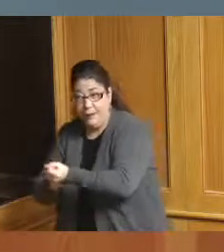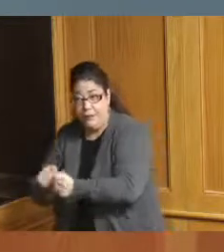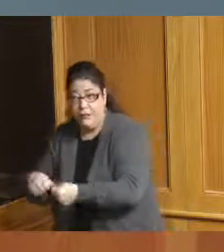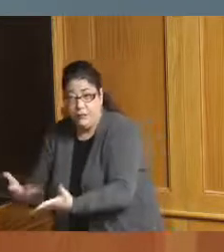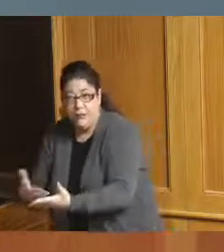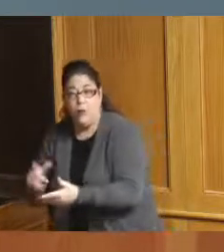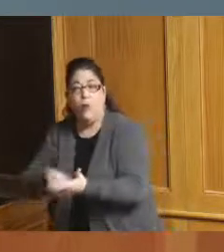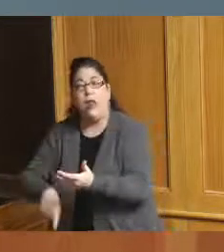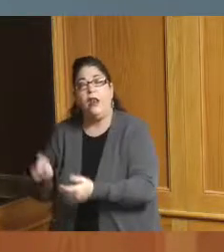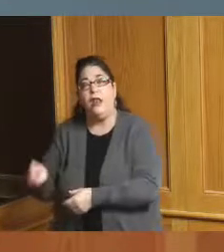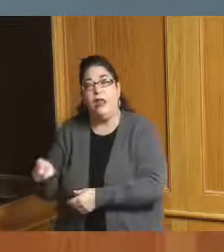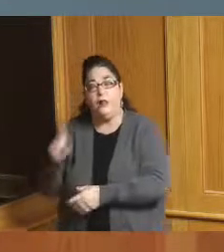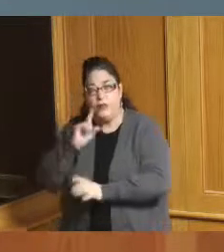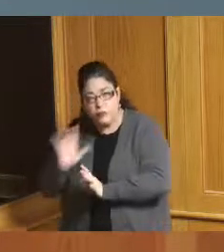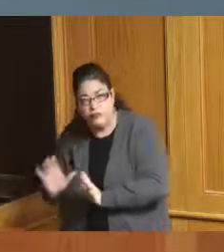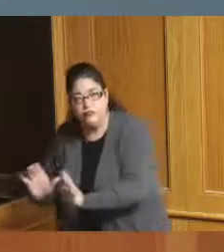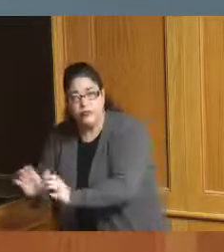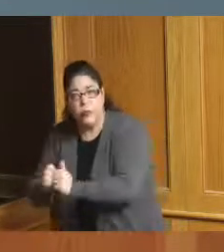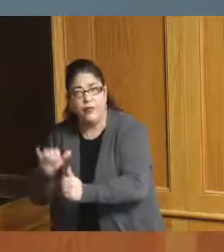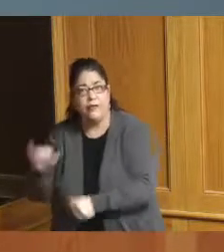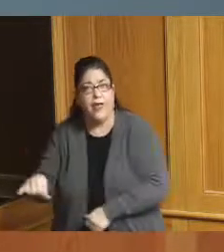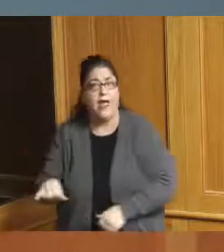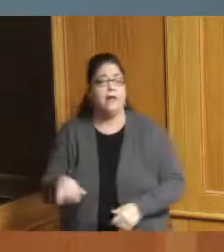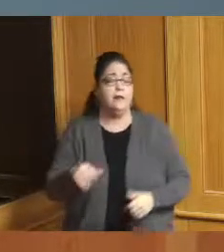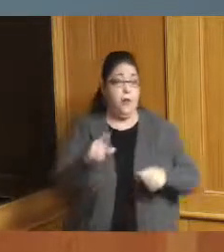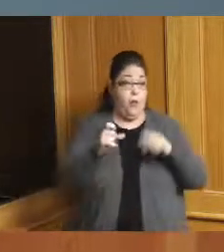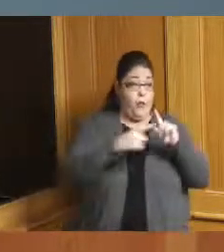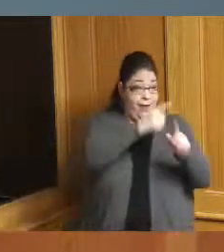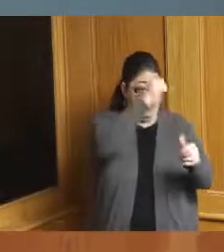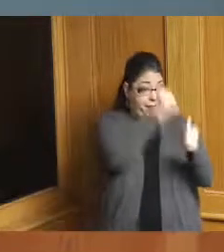and then I'm sure a lot of people when we pass this will probably not read